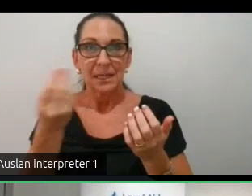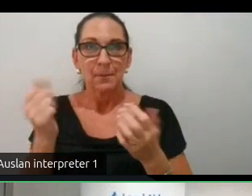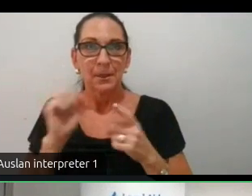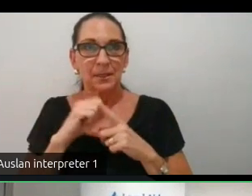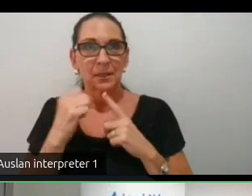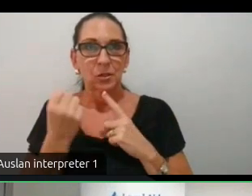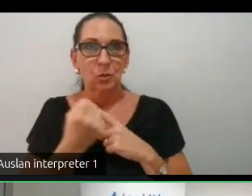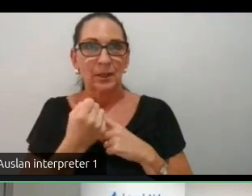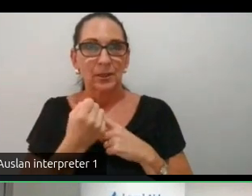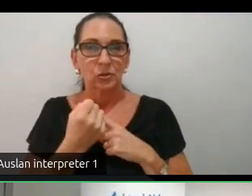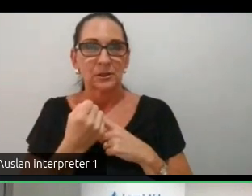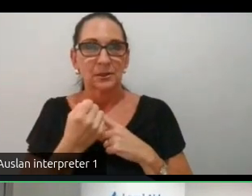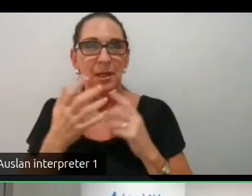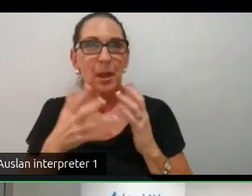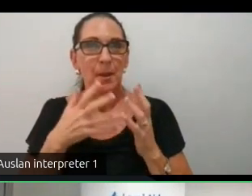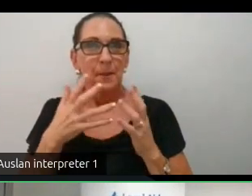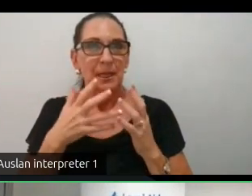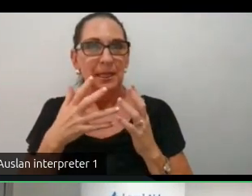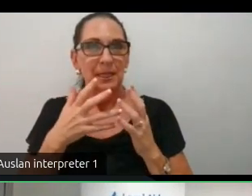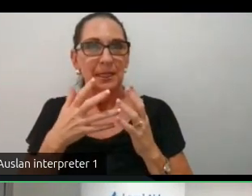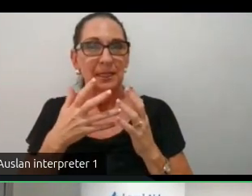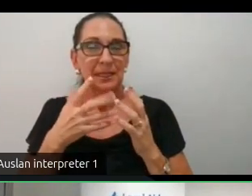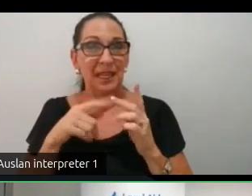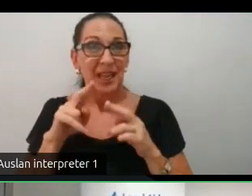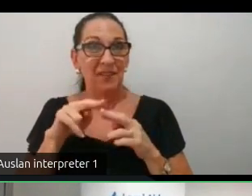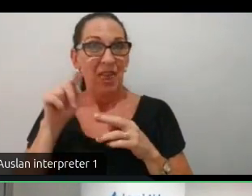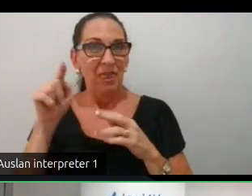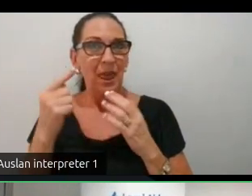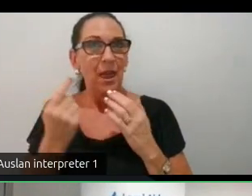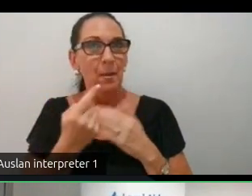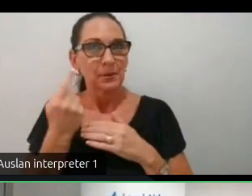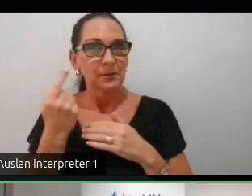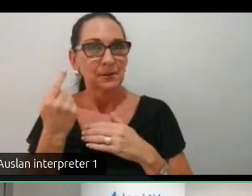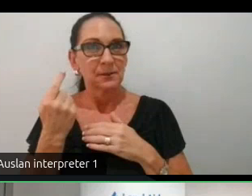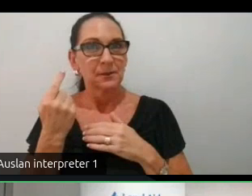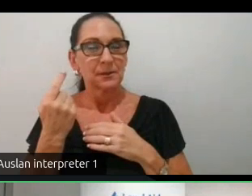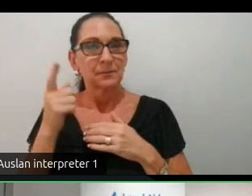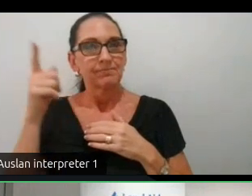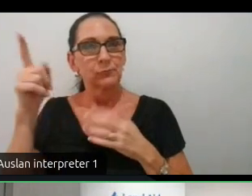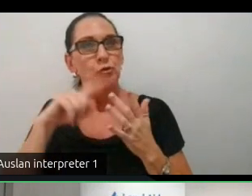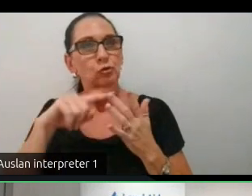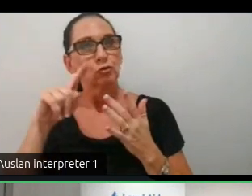some cases where the property hasn't been back. Yeah. And in that case, I would love it if the